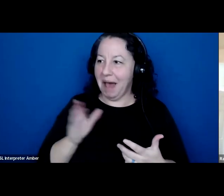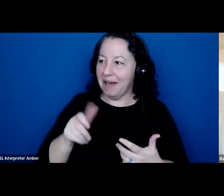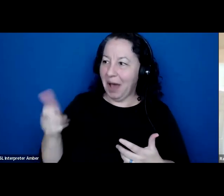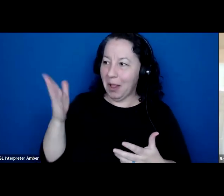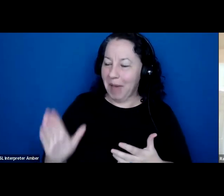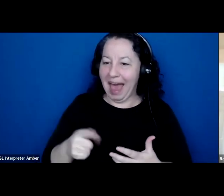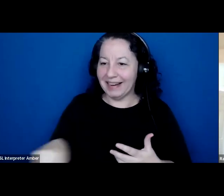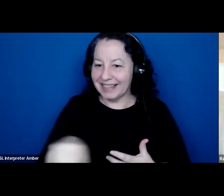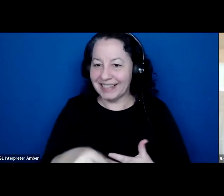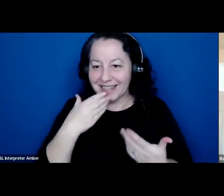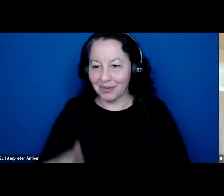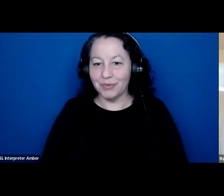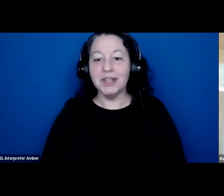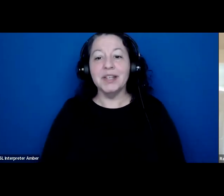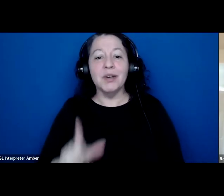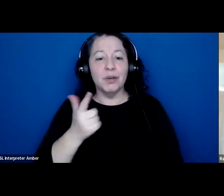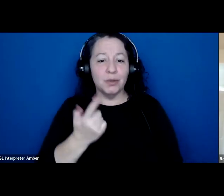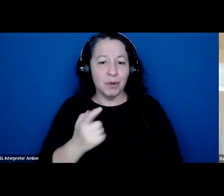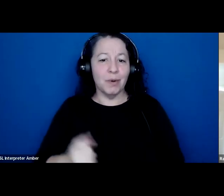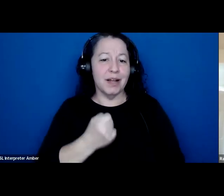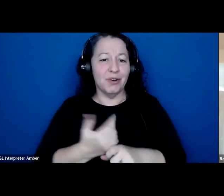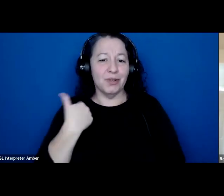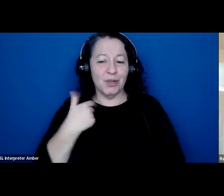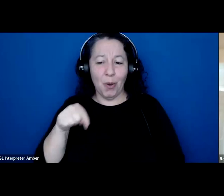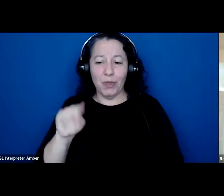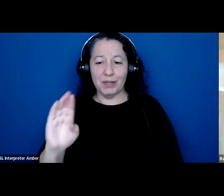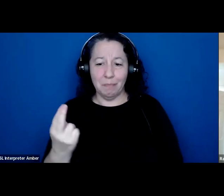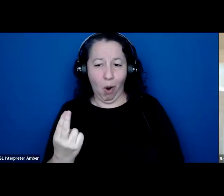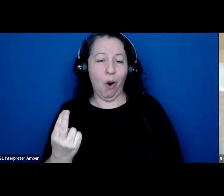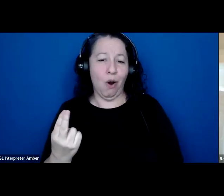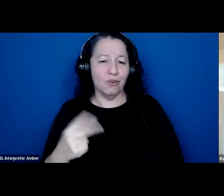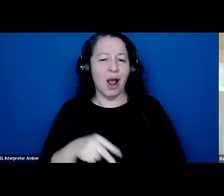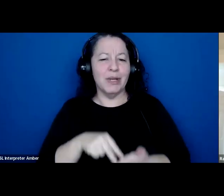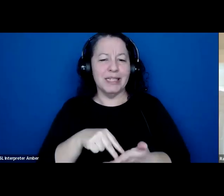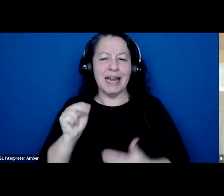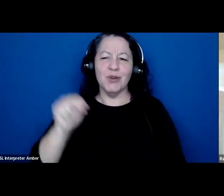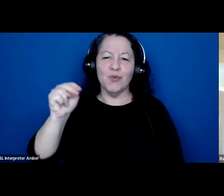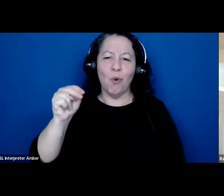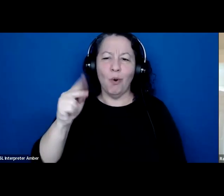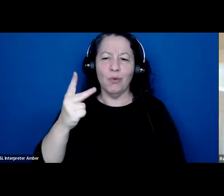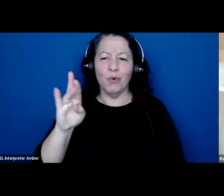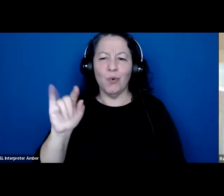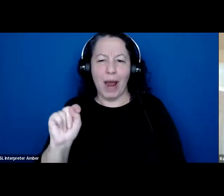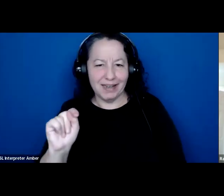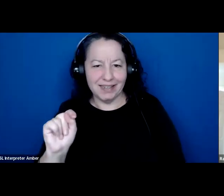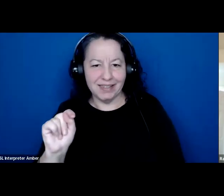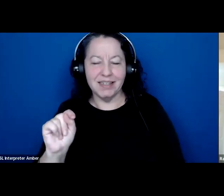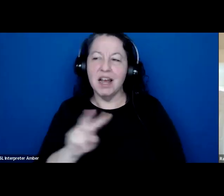this March, I stood in northern Kuwait. I looked towards the horizon as the sun melted into the desert.